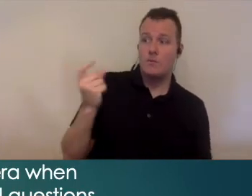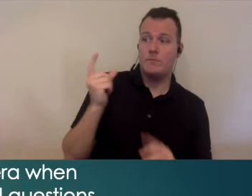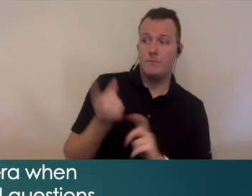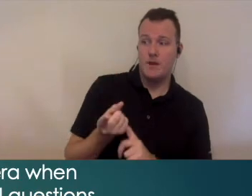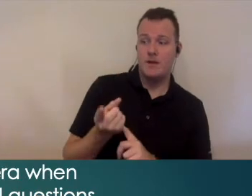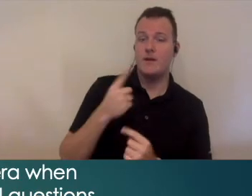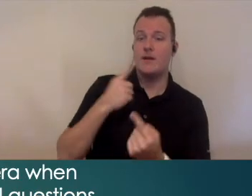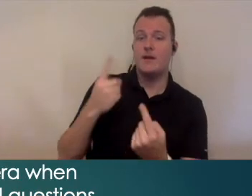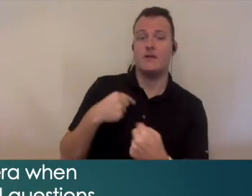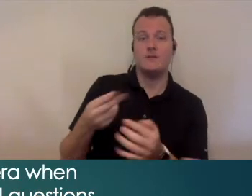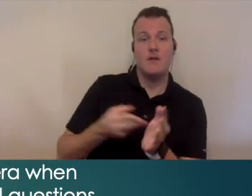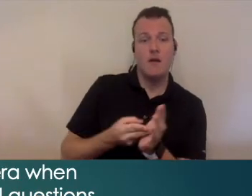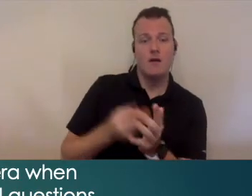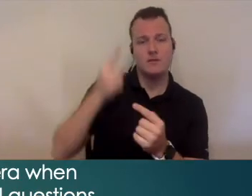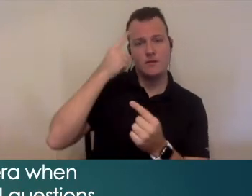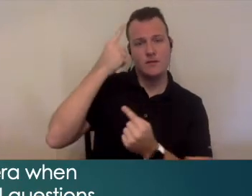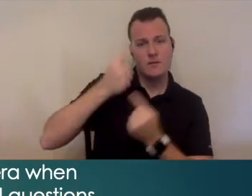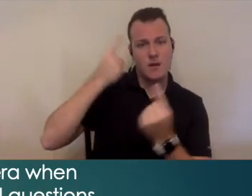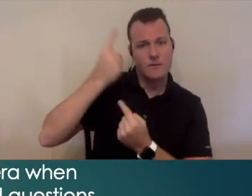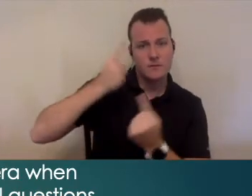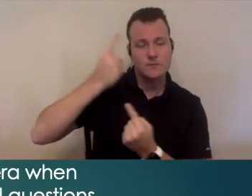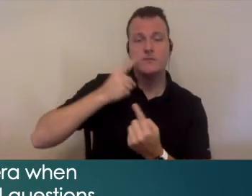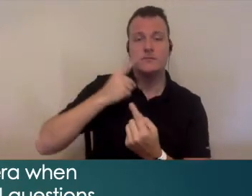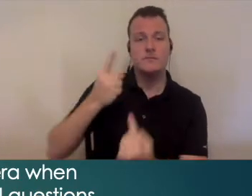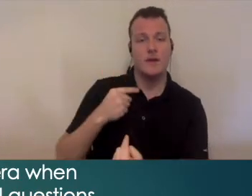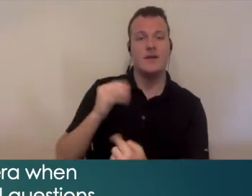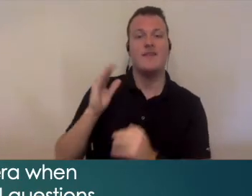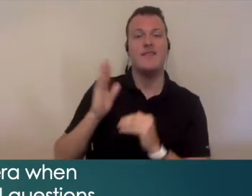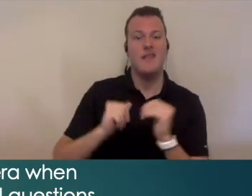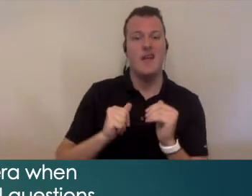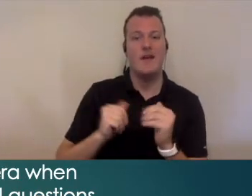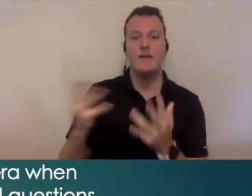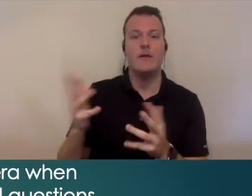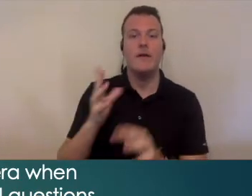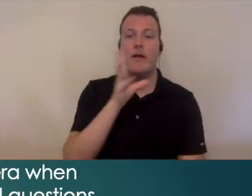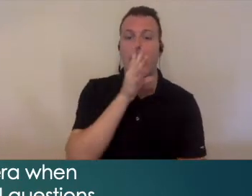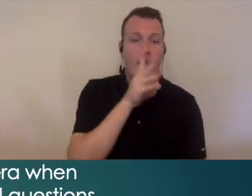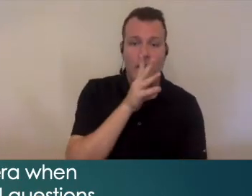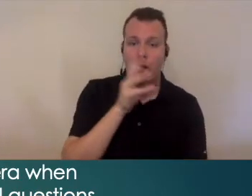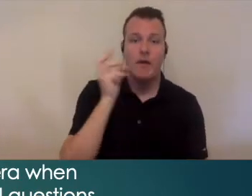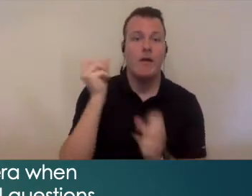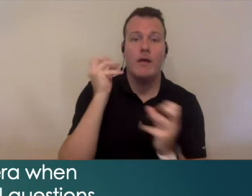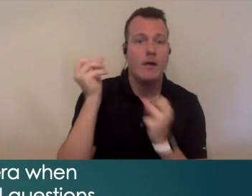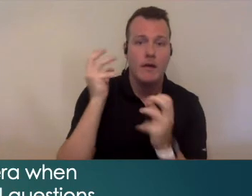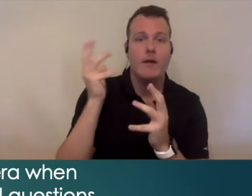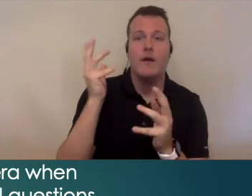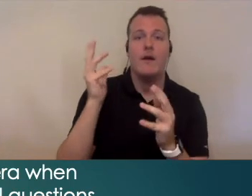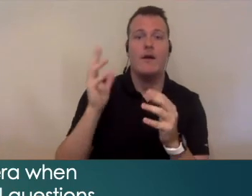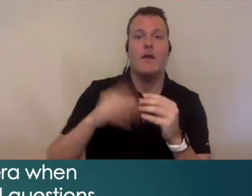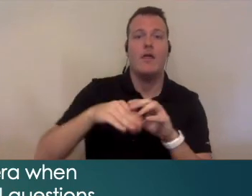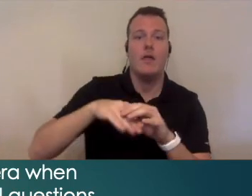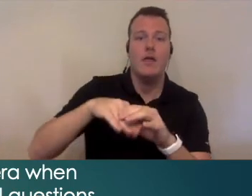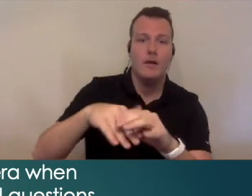an honest and thought-out response than for them to start rambling. So